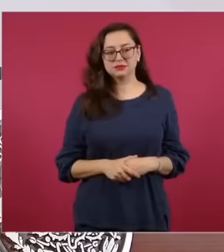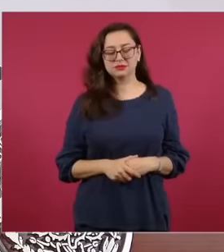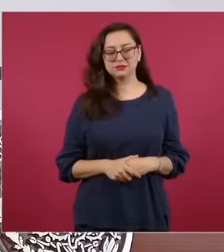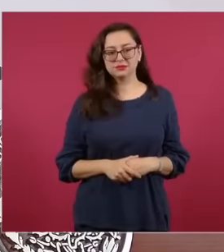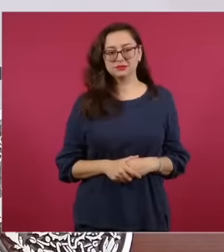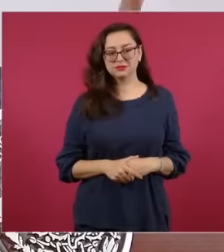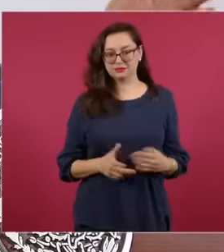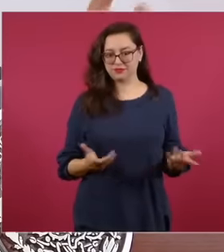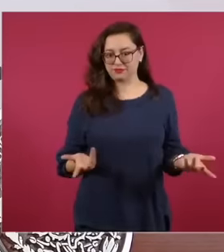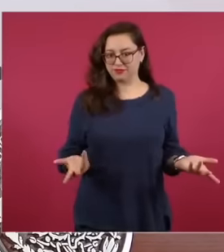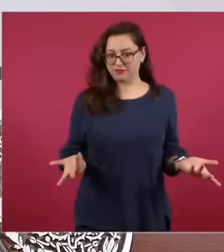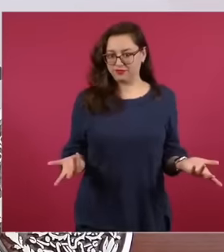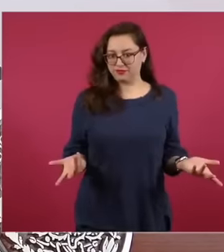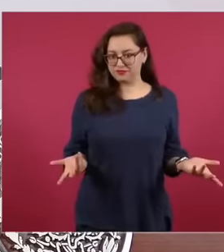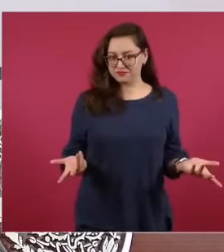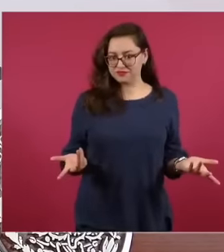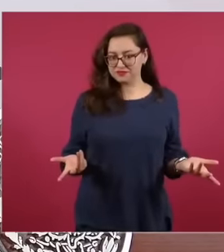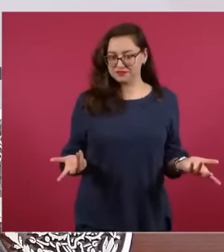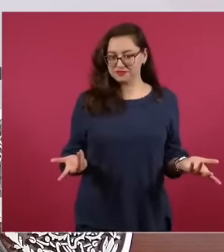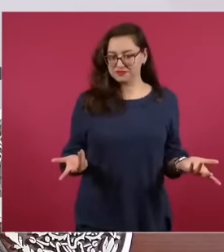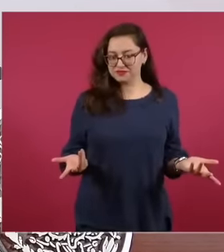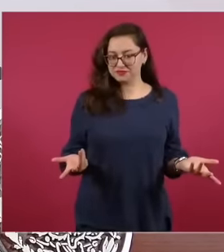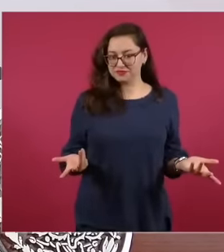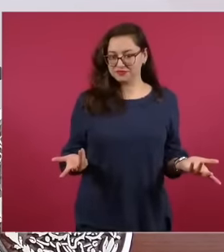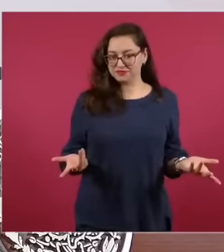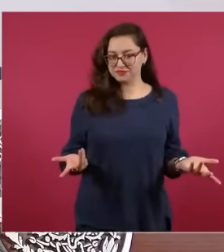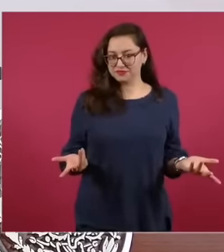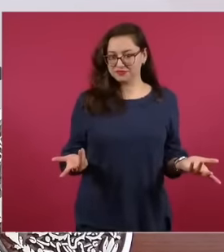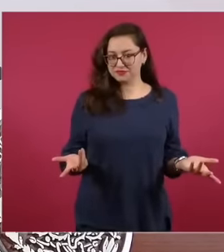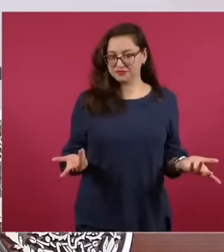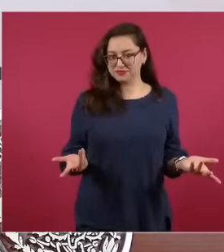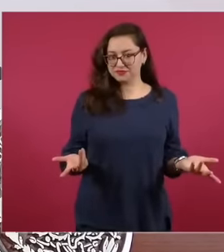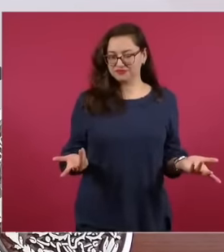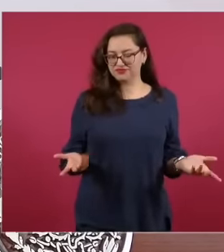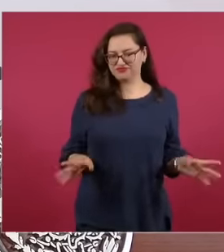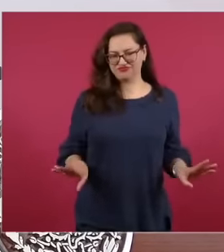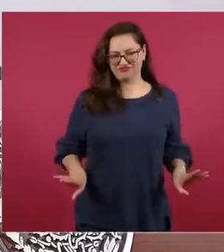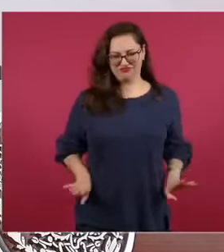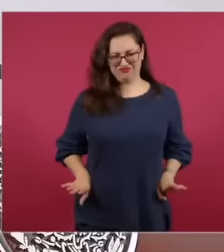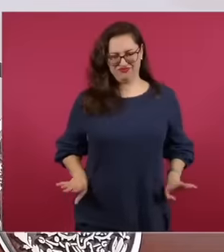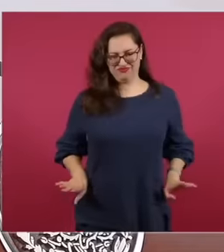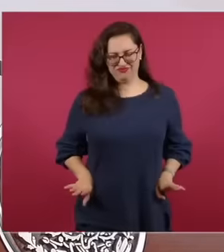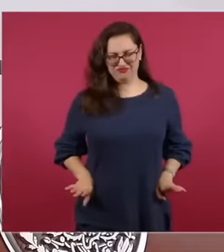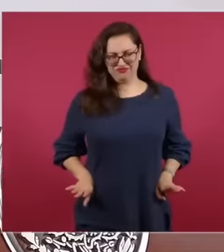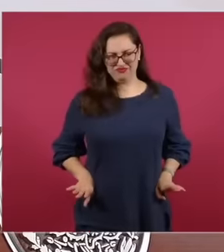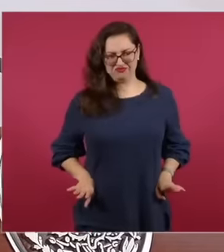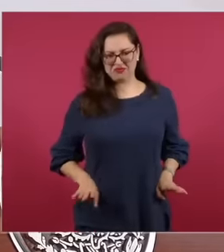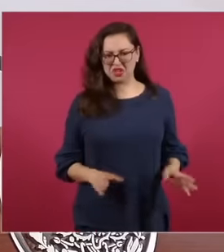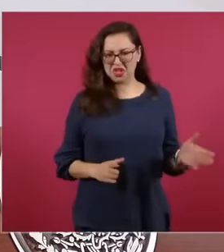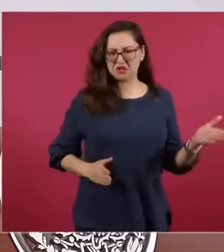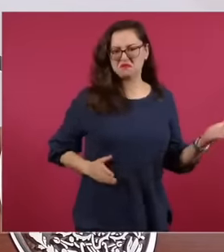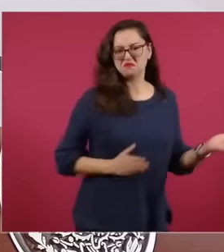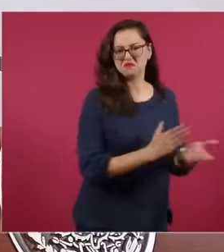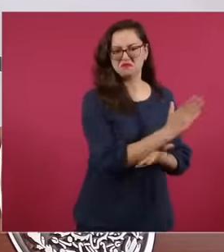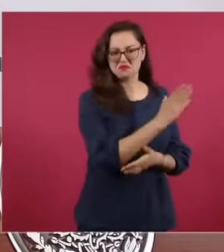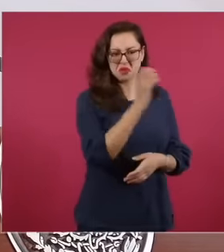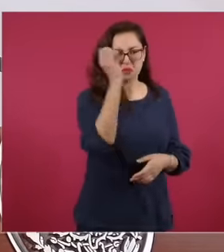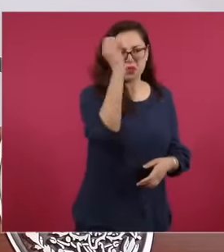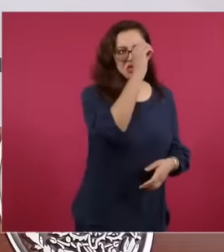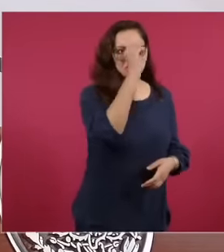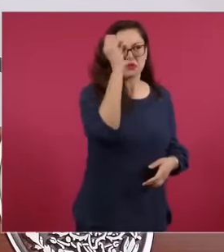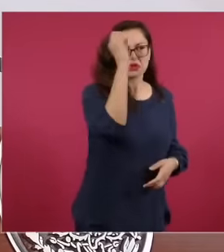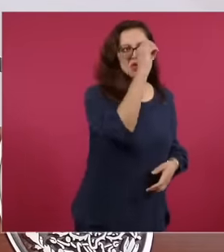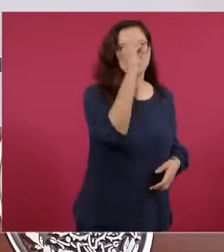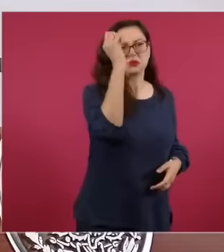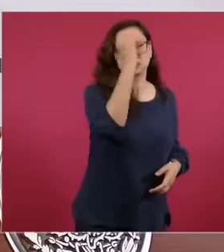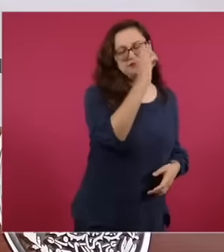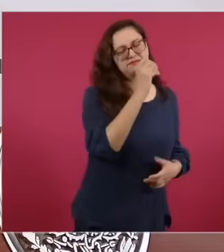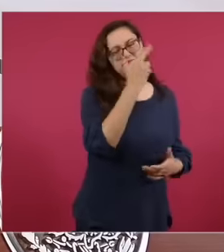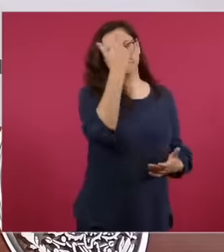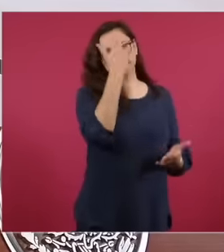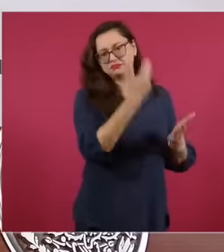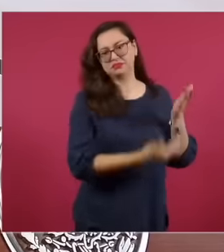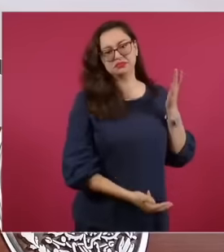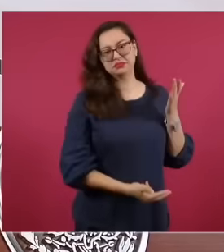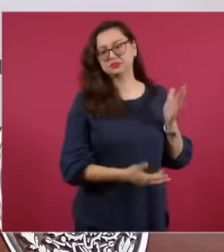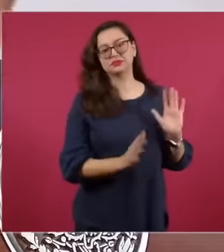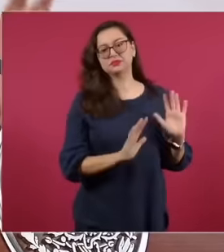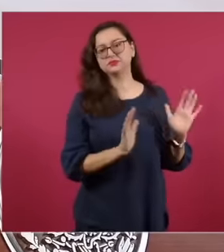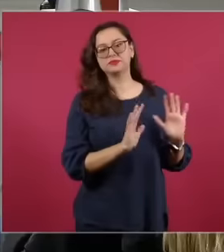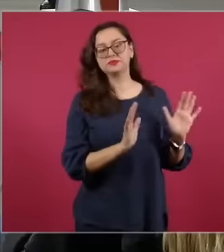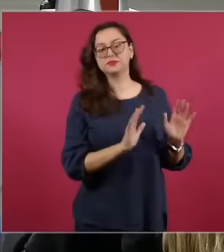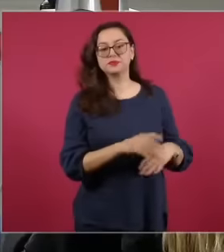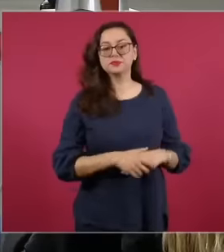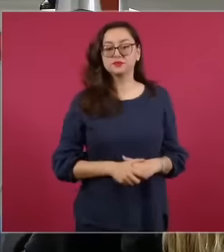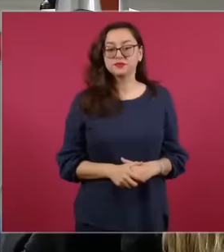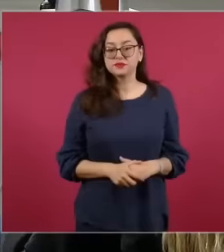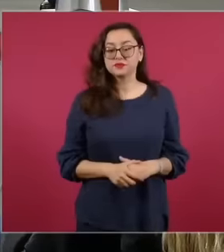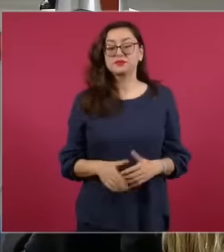But it would be a reckless, disrespectful attitude. Furthermore, we have had a very